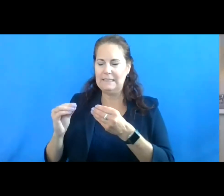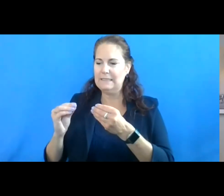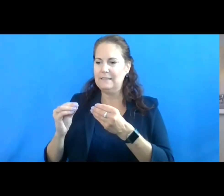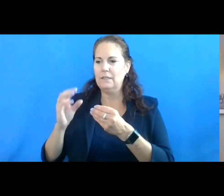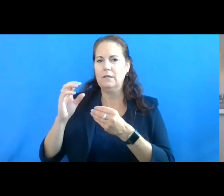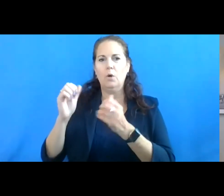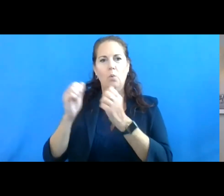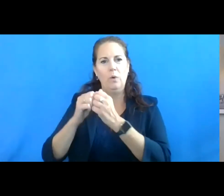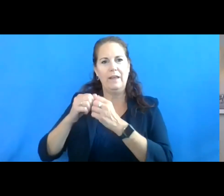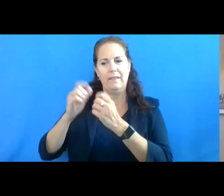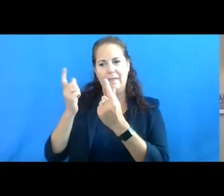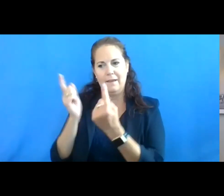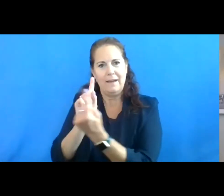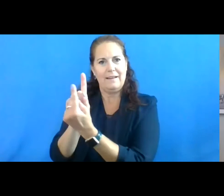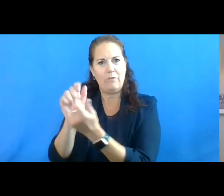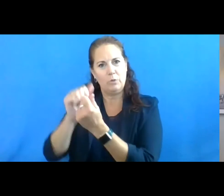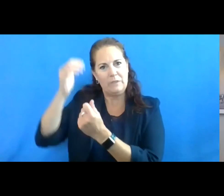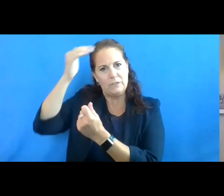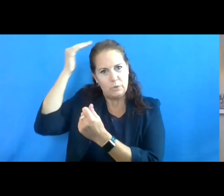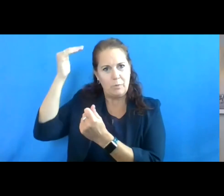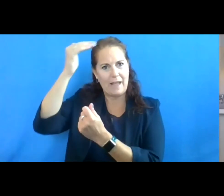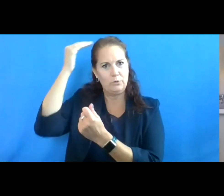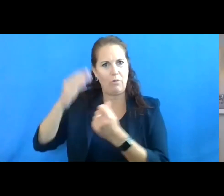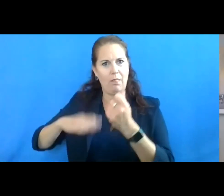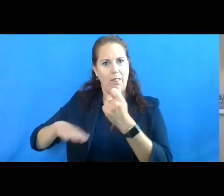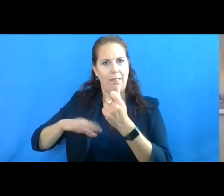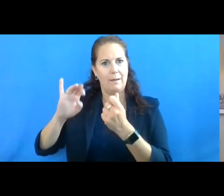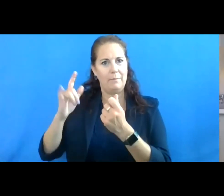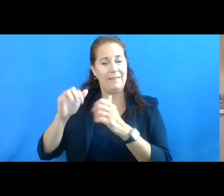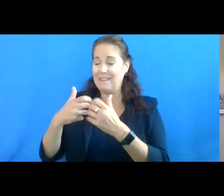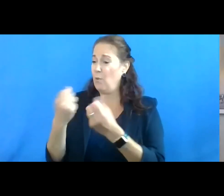and it’s how we get our power as a People.